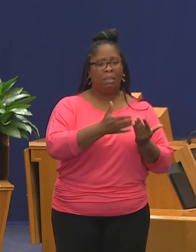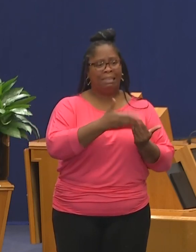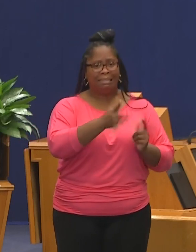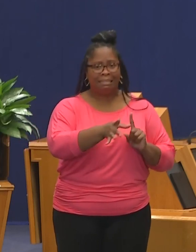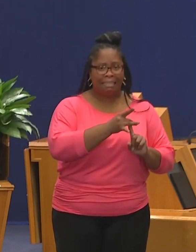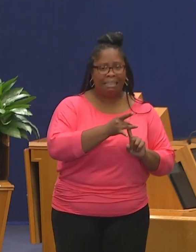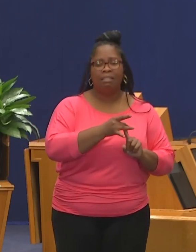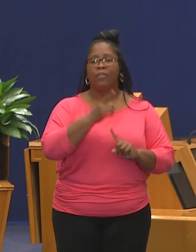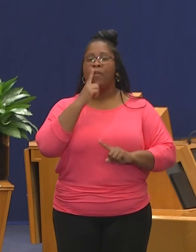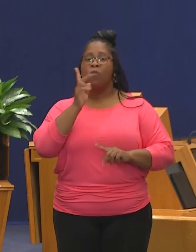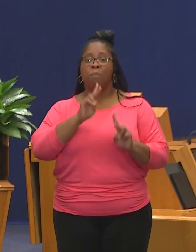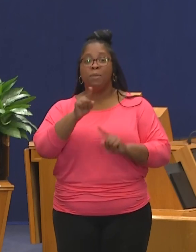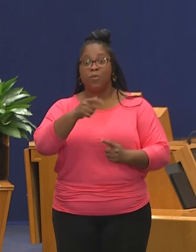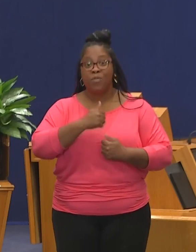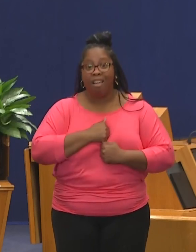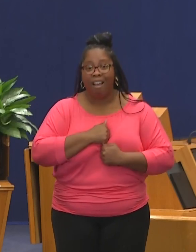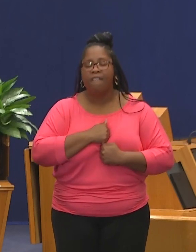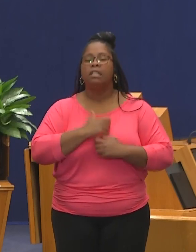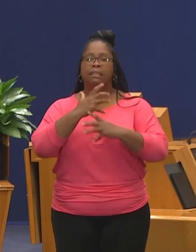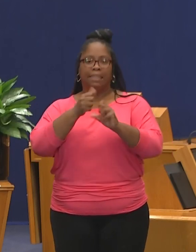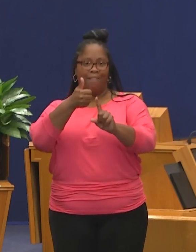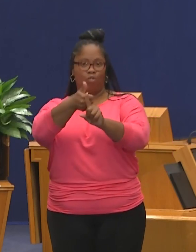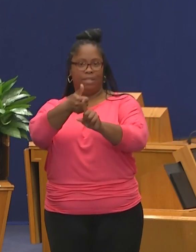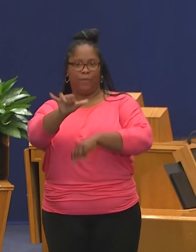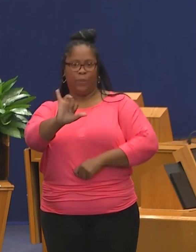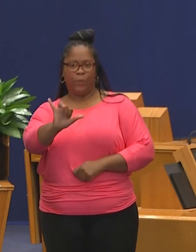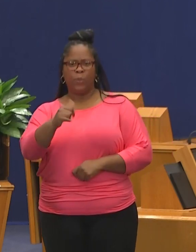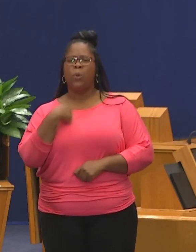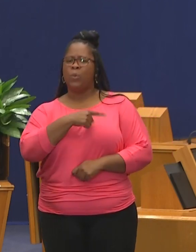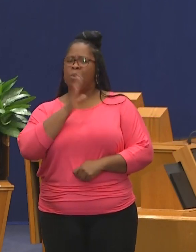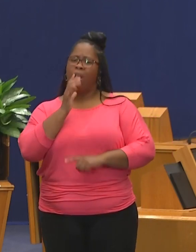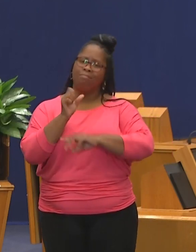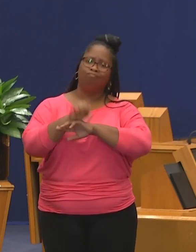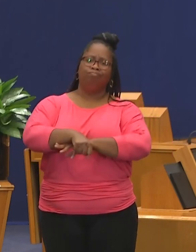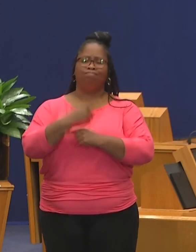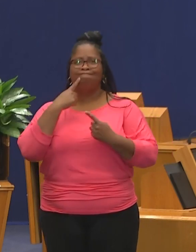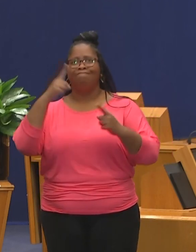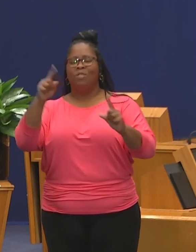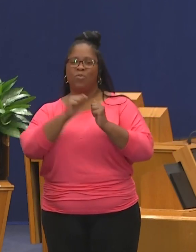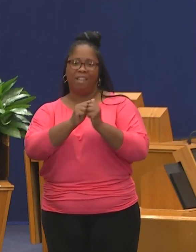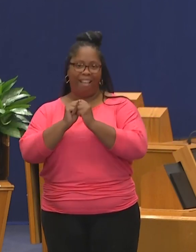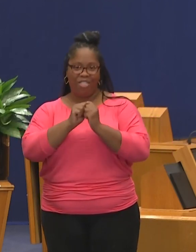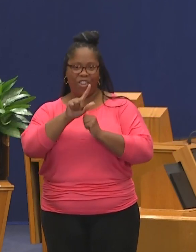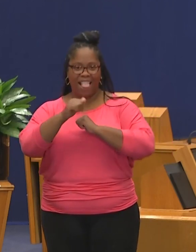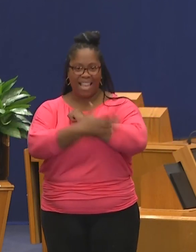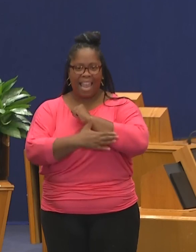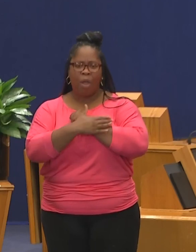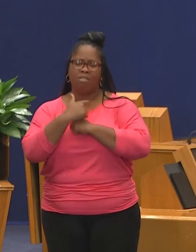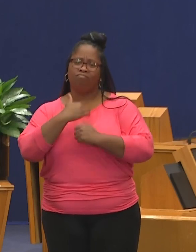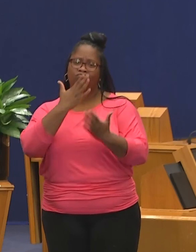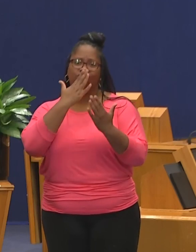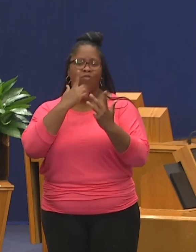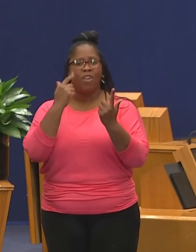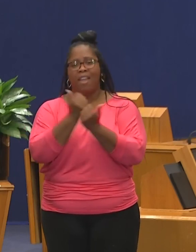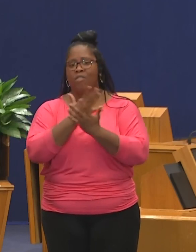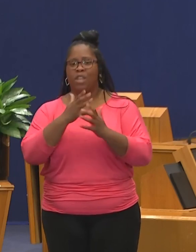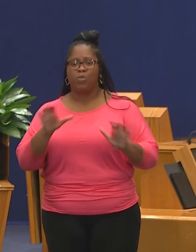ARE MOST VULNERABLE. THE LIVES OF THOSE PEOPLE YOU LOVE AND YOUR LIFE. WE'RE GOING TO GET THROUGH THIS TOGETHER, L.A. COUNTY.